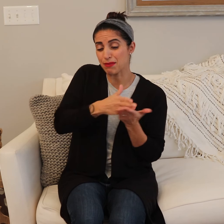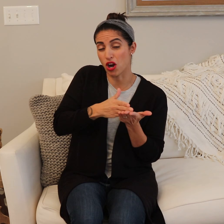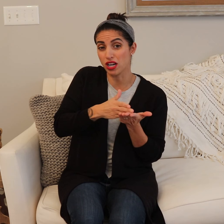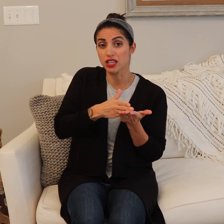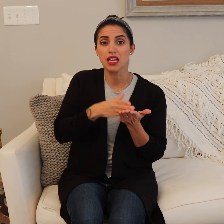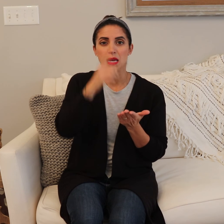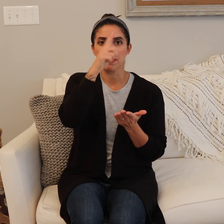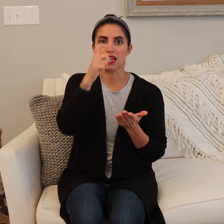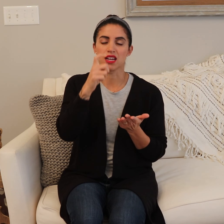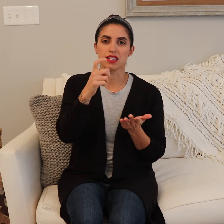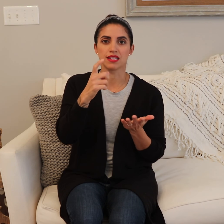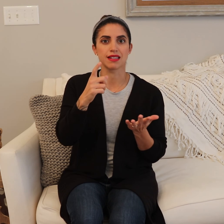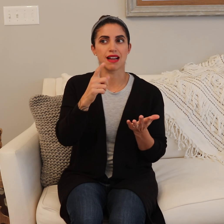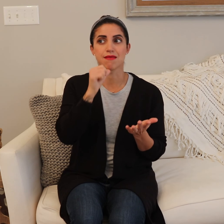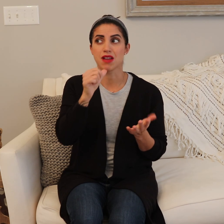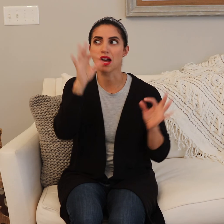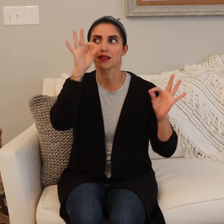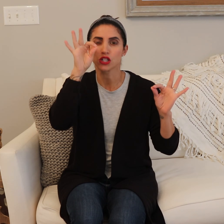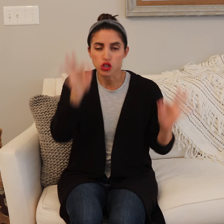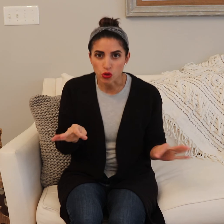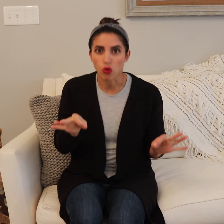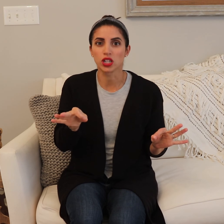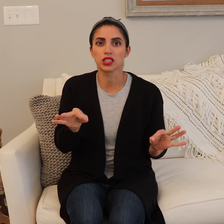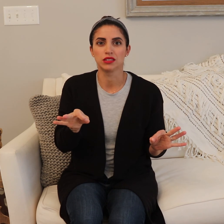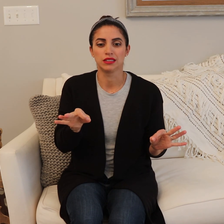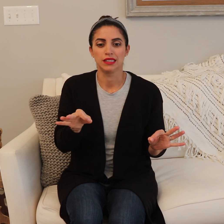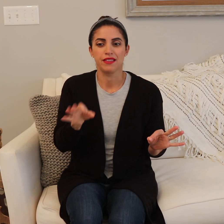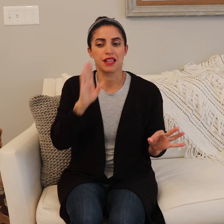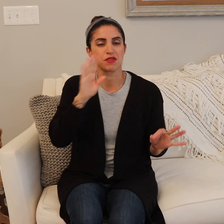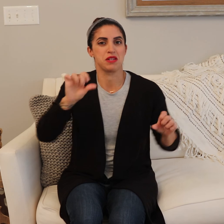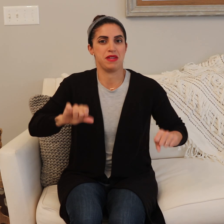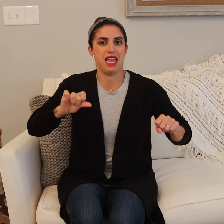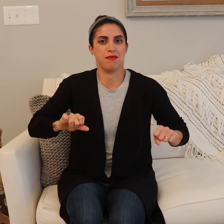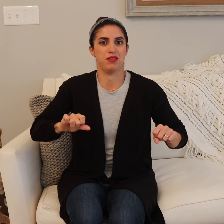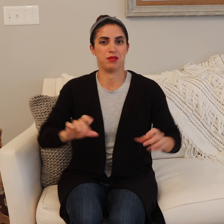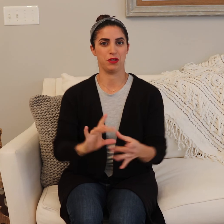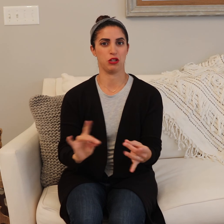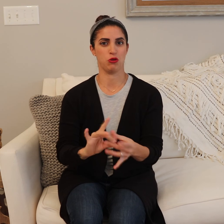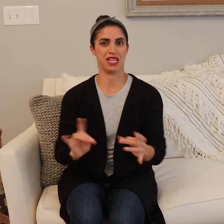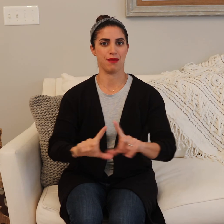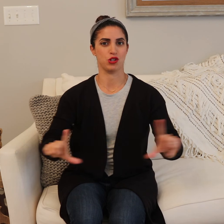because I'm not sure I'm gonna be able to put the closed captioning at the